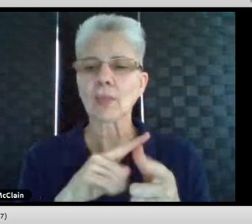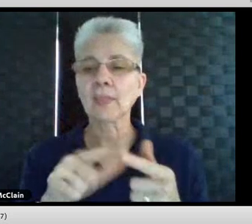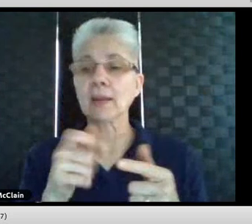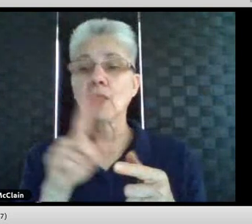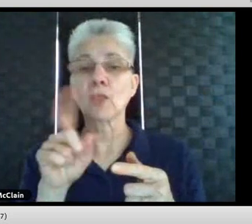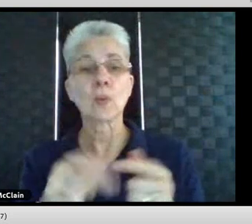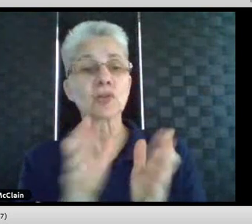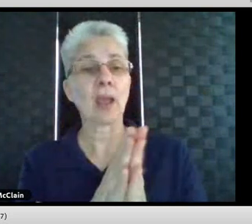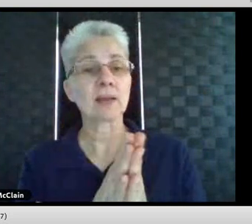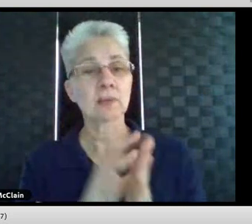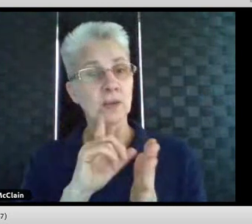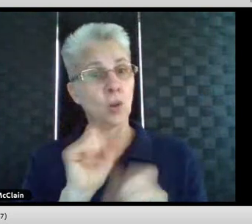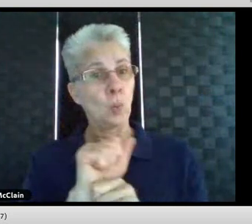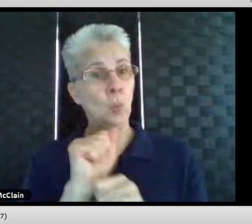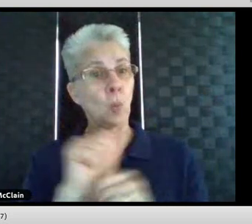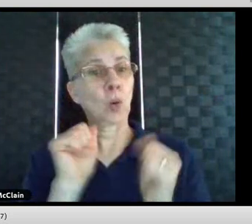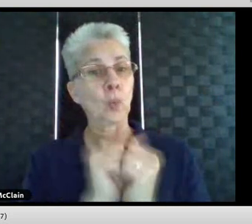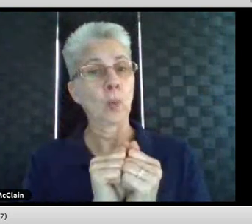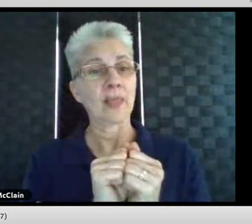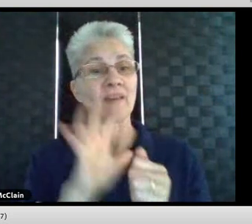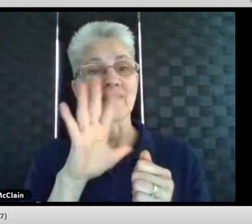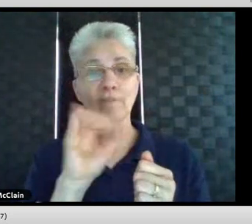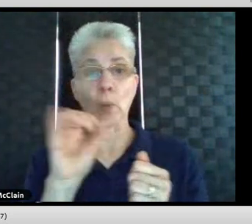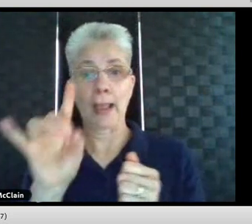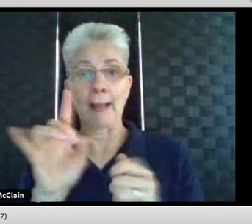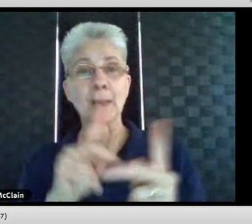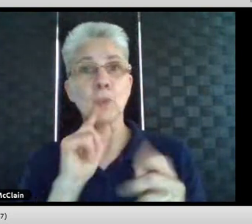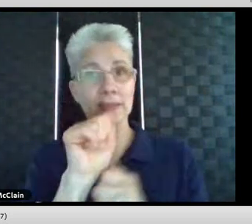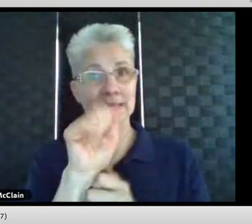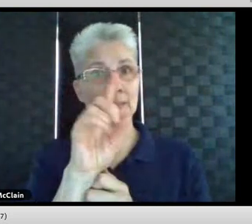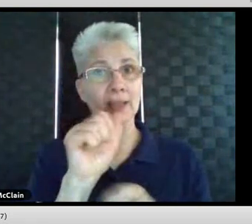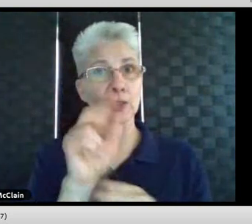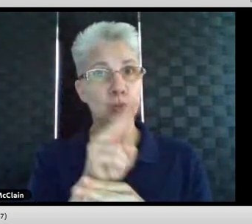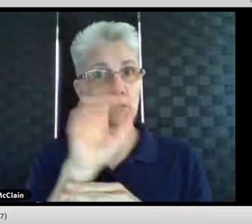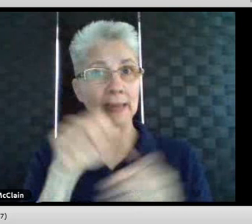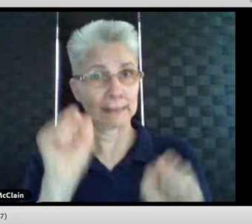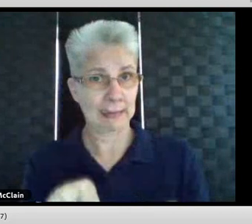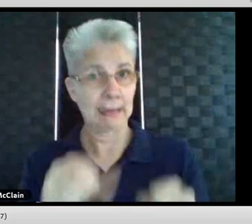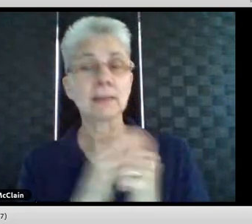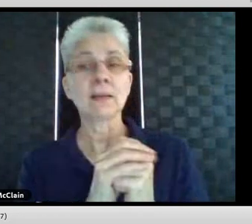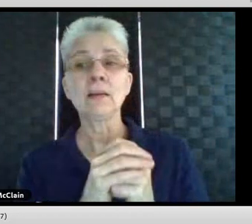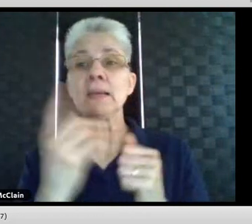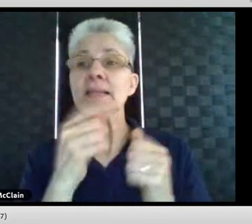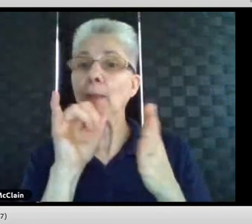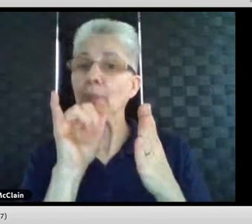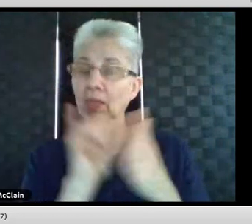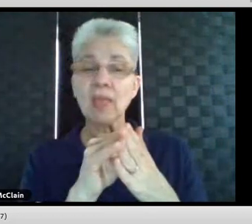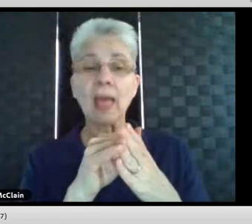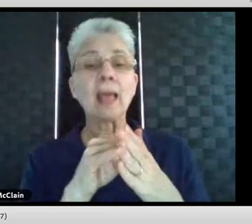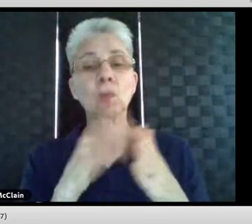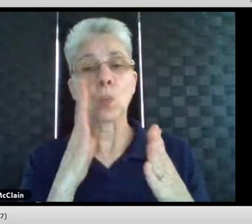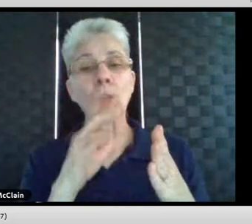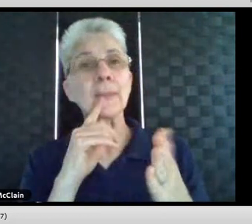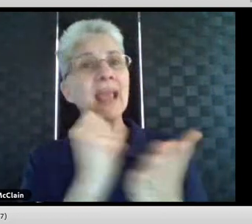"Does it work with, you know, 508?" Can people with disabilities use it? Is it something that's going to be helpful that they can use,